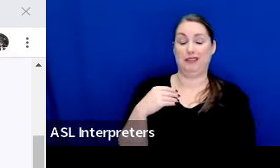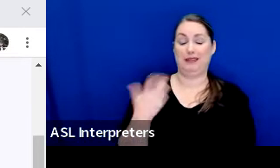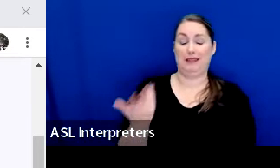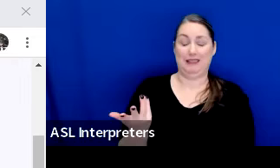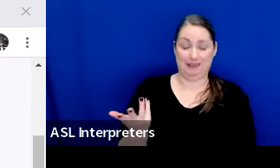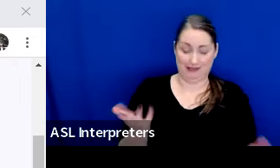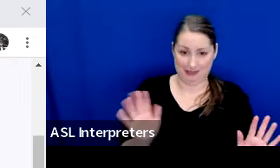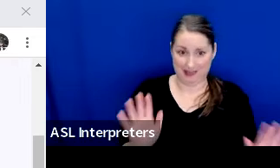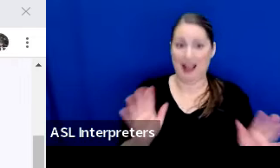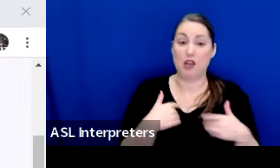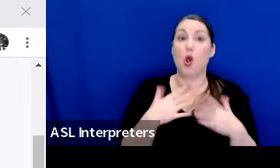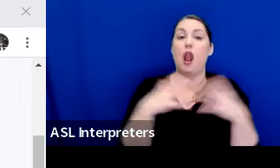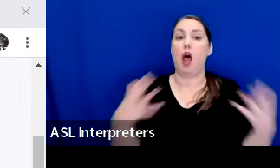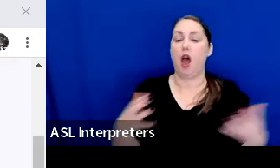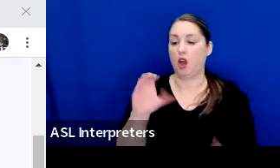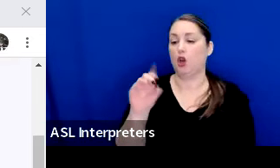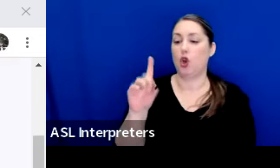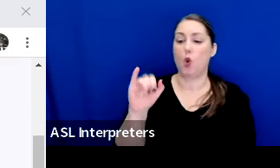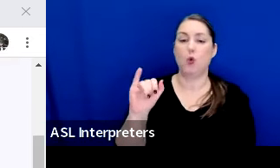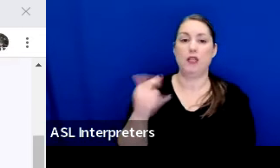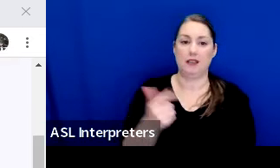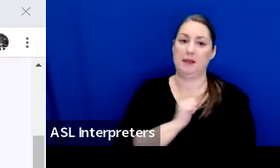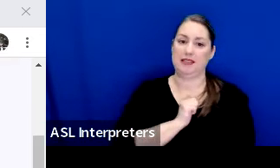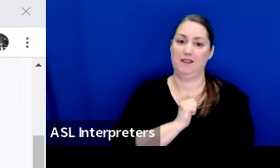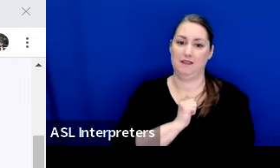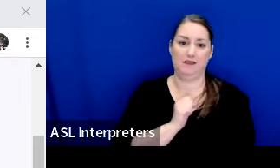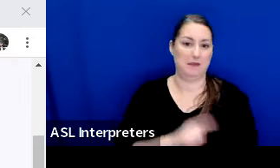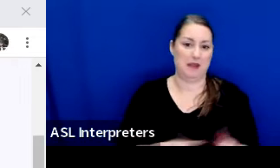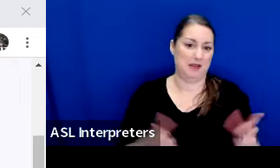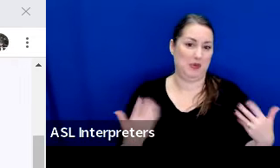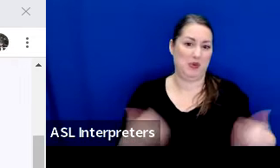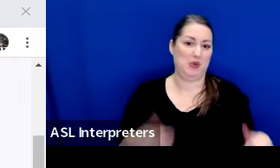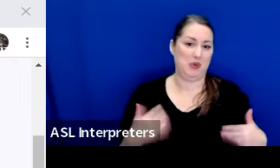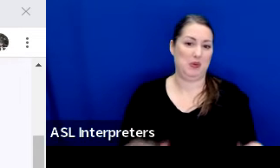So I do a lot of coding and code of whatever I can.